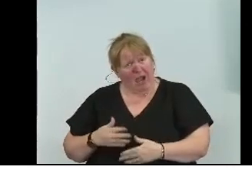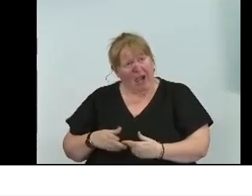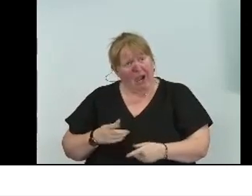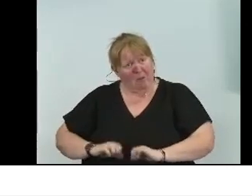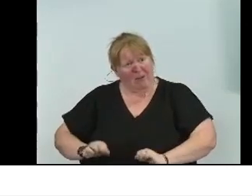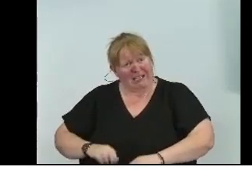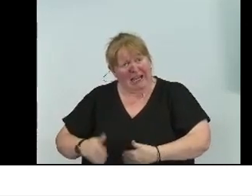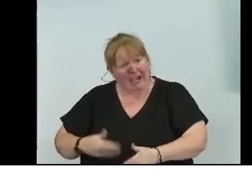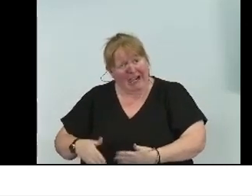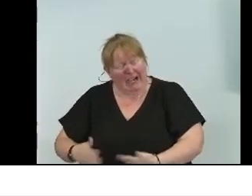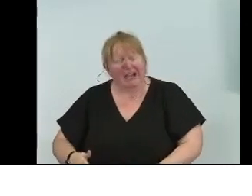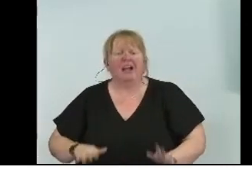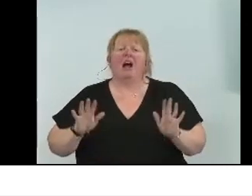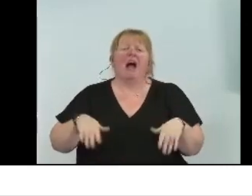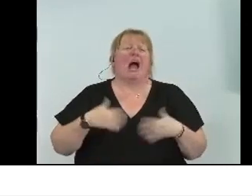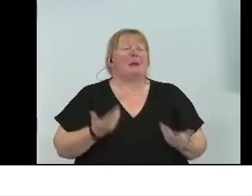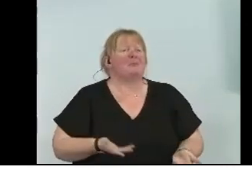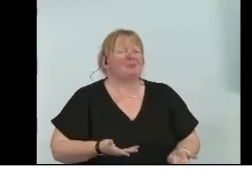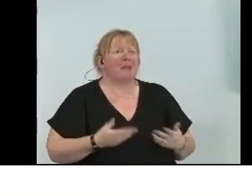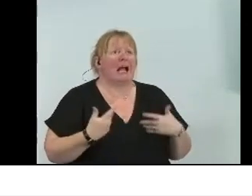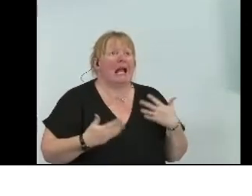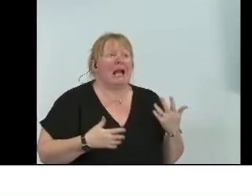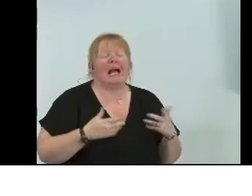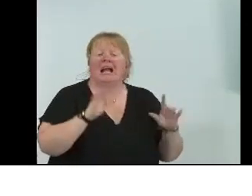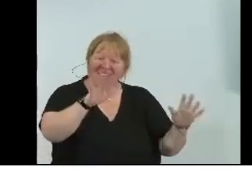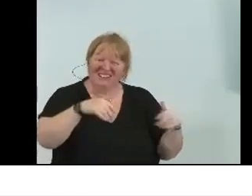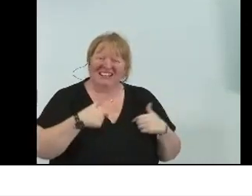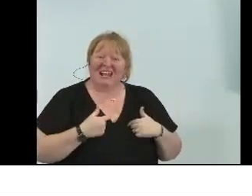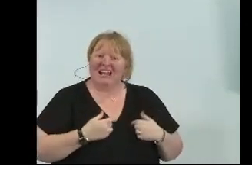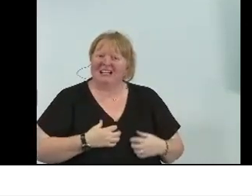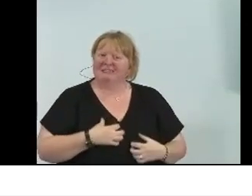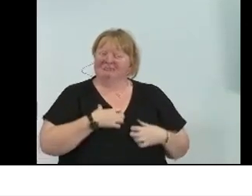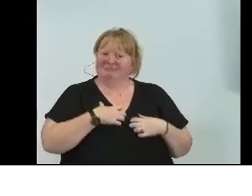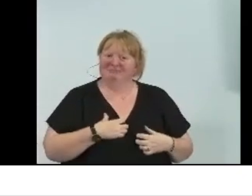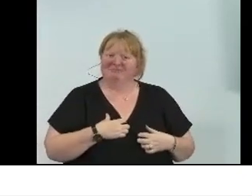Well, I mean, I suppose it's really surprising to me when I talk about it, and